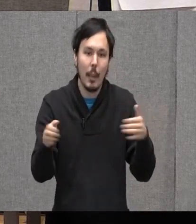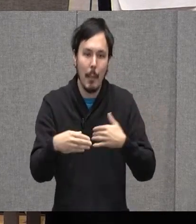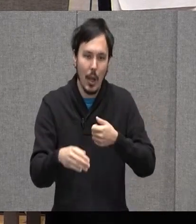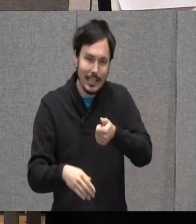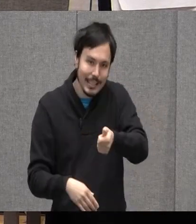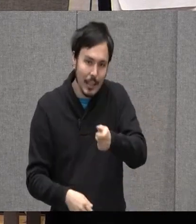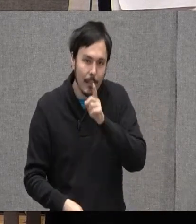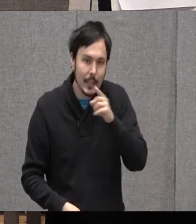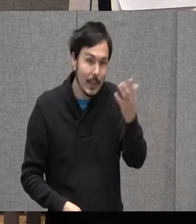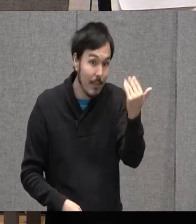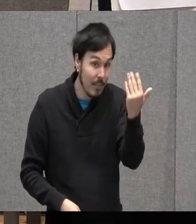Hmm.